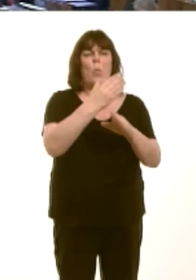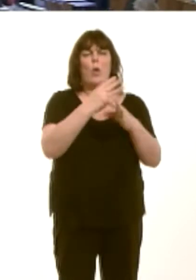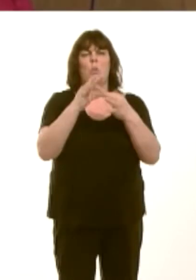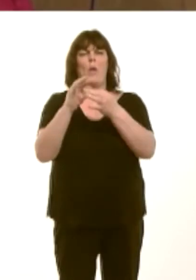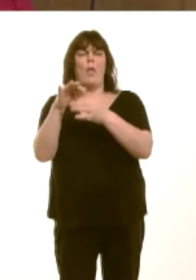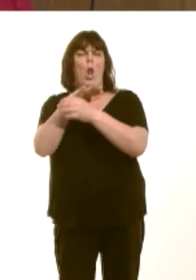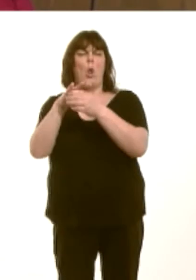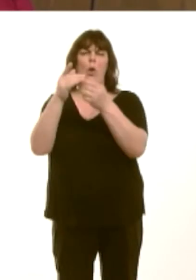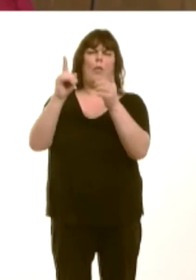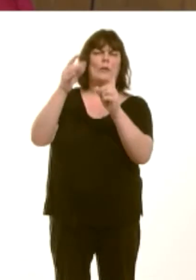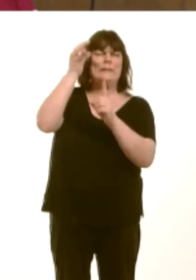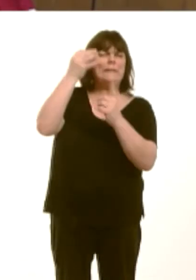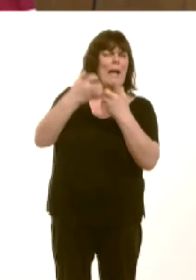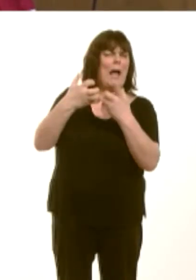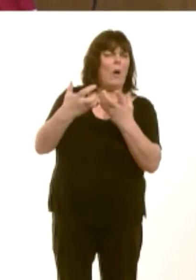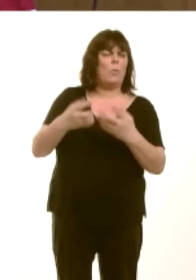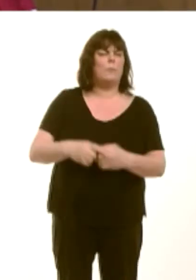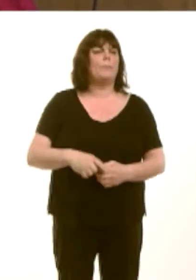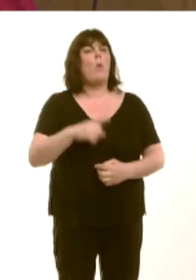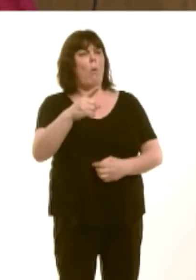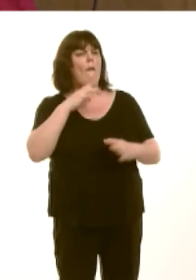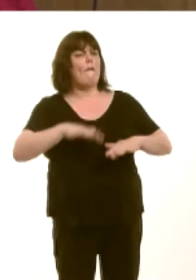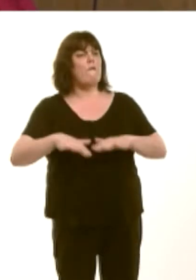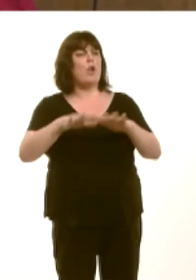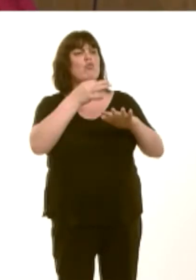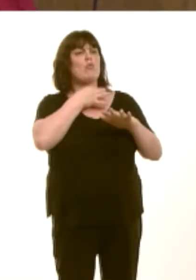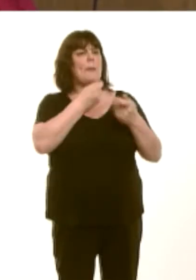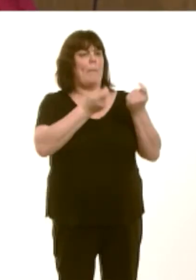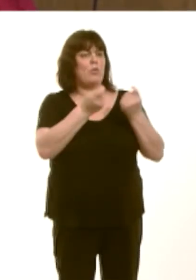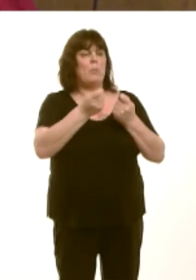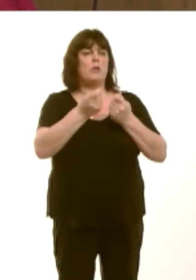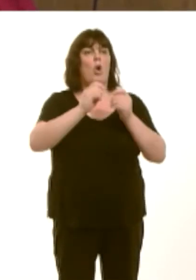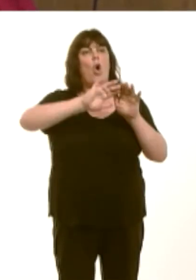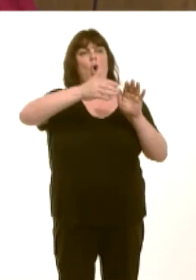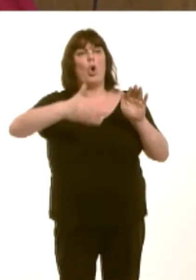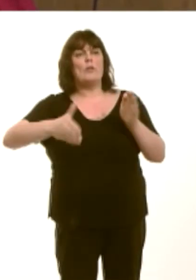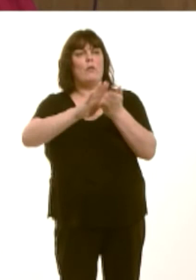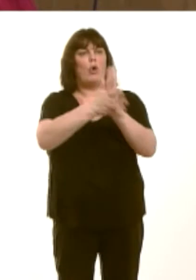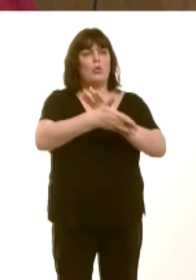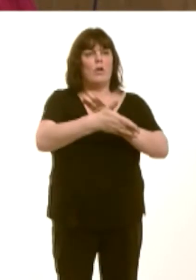on a range of activities, including flood-risk management and coastal erosion, fly-tipping and regulatory enforcement.